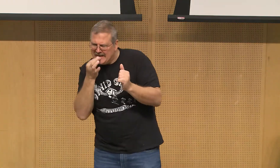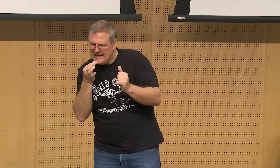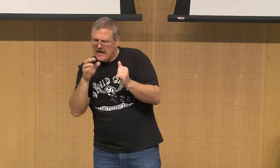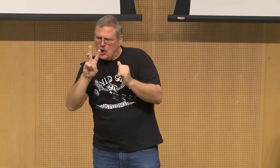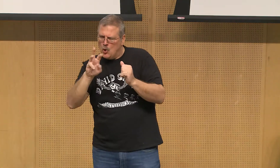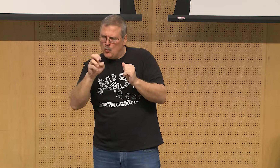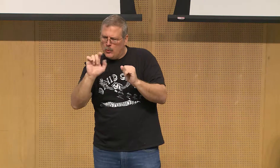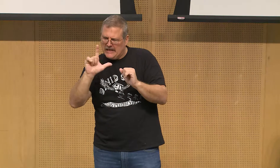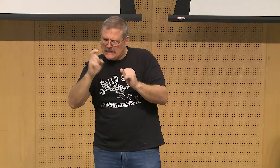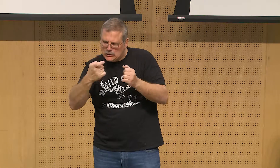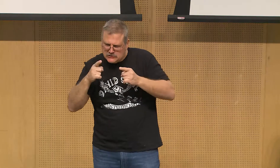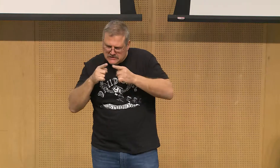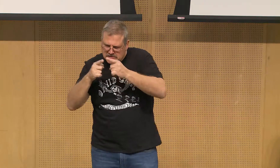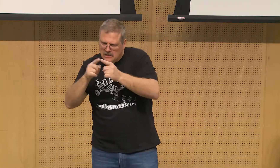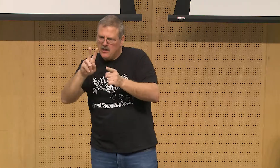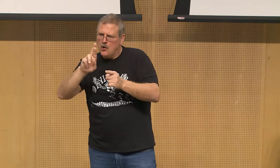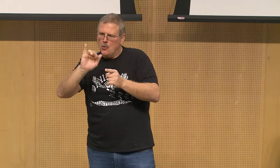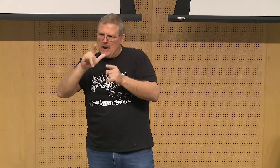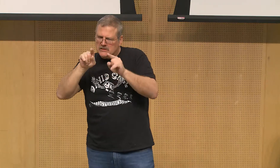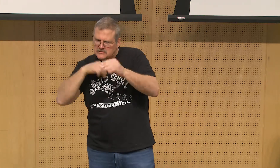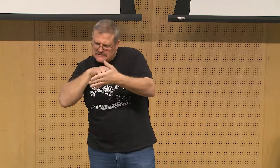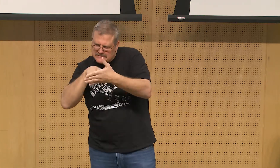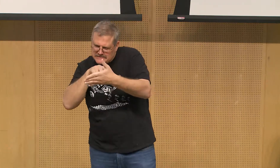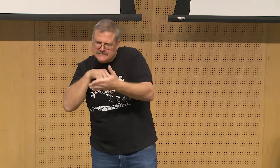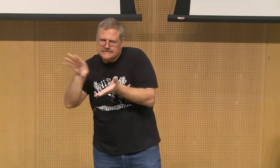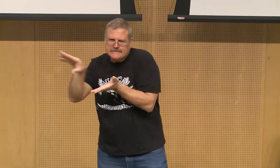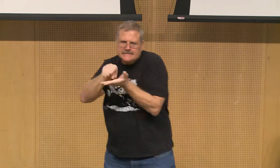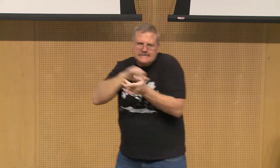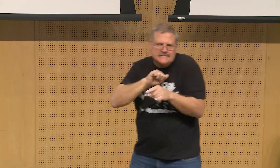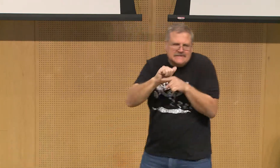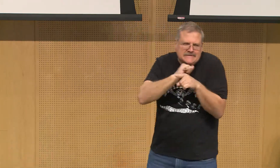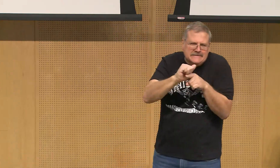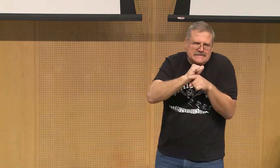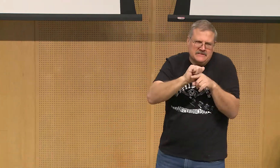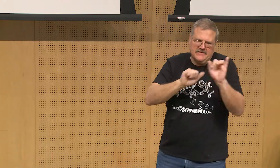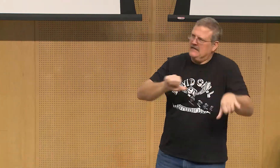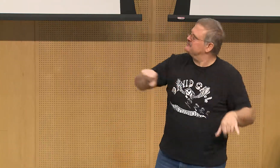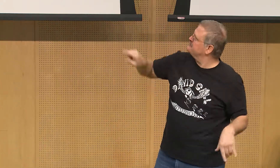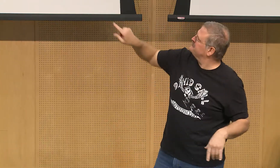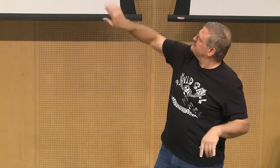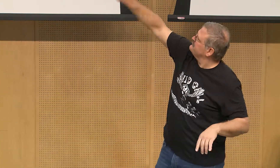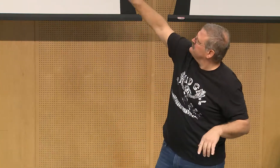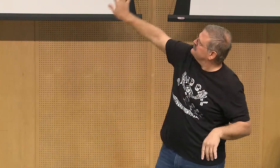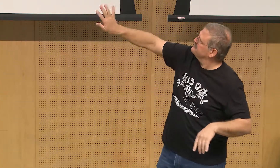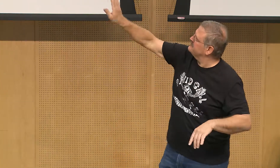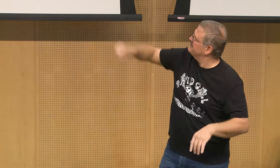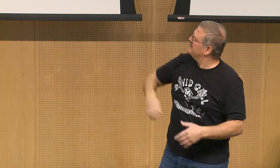He knows how to make the thin lines, thick lines, very intricate work, as well, and I have taken his work